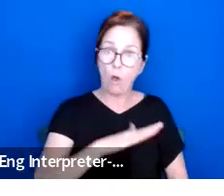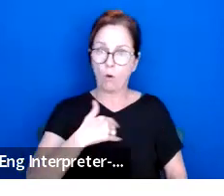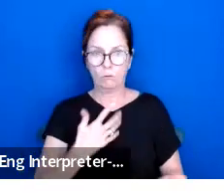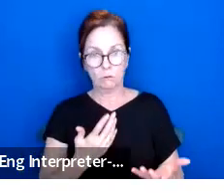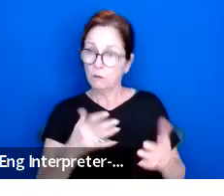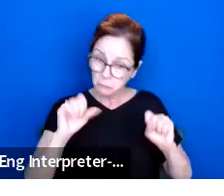Okay.